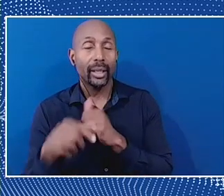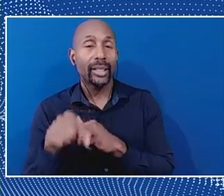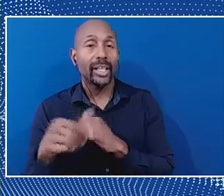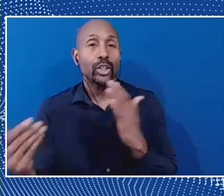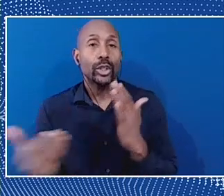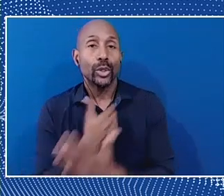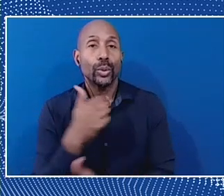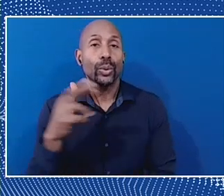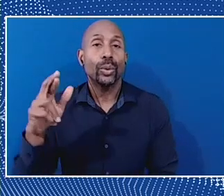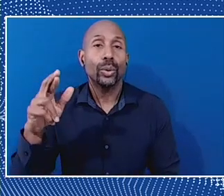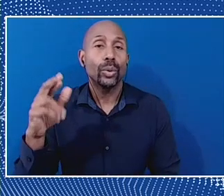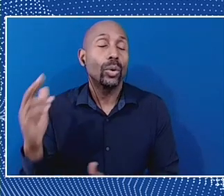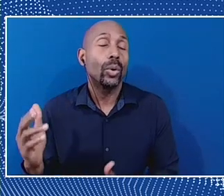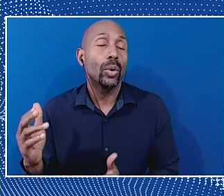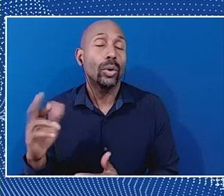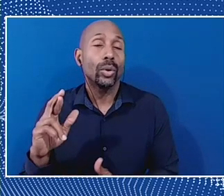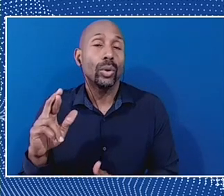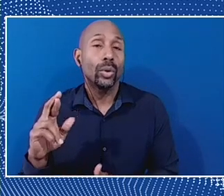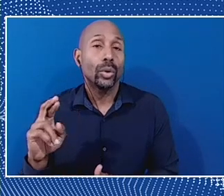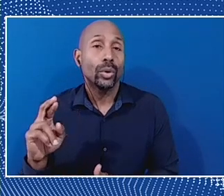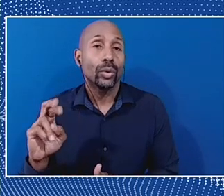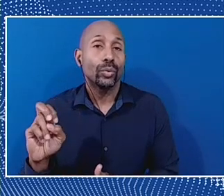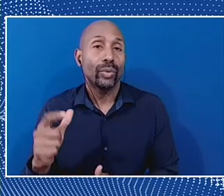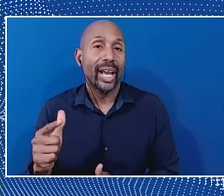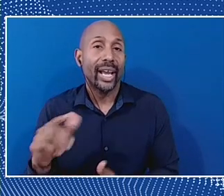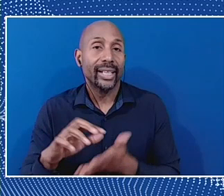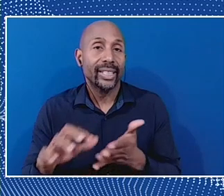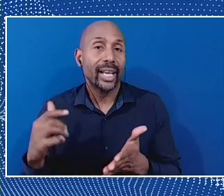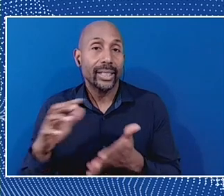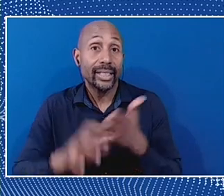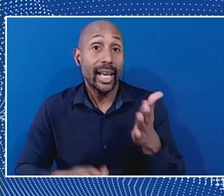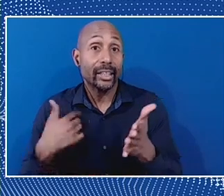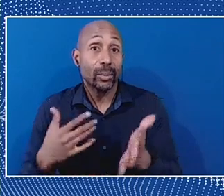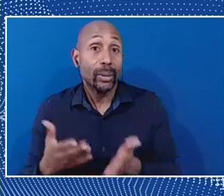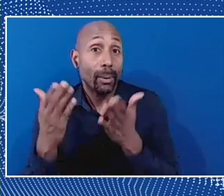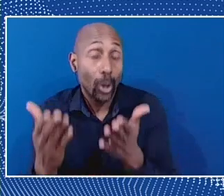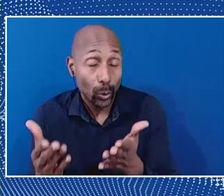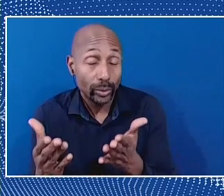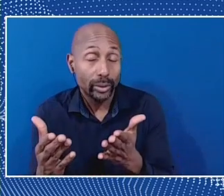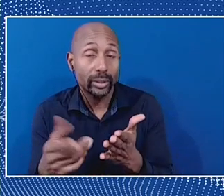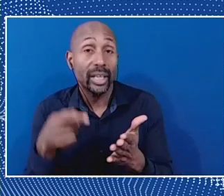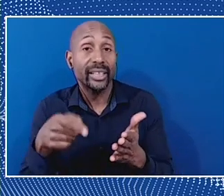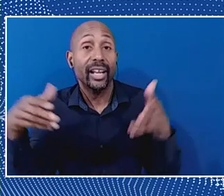proposed regulatory text that focuses completely on borrowers experiencing